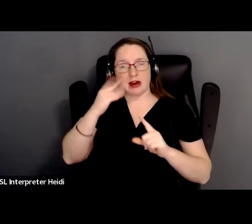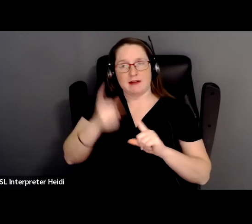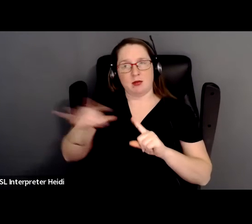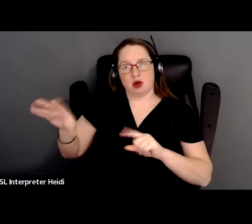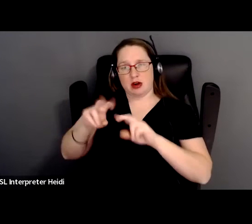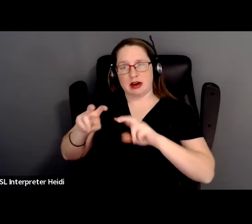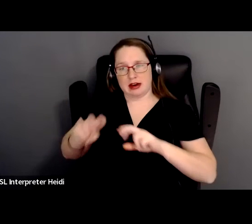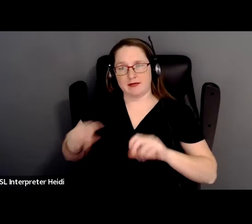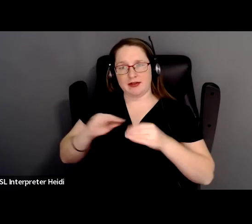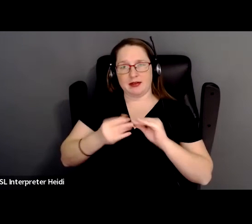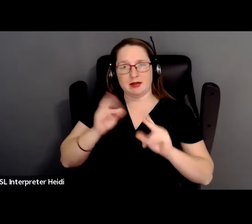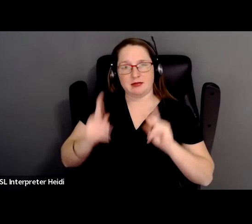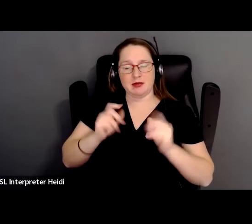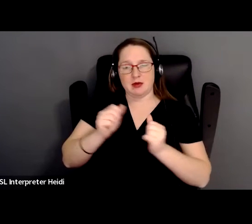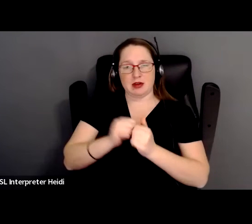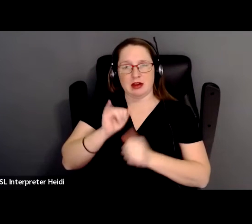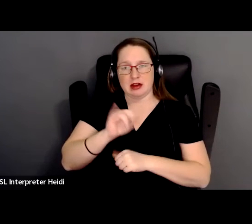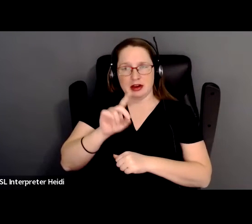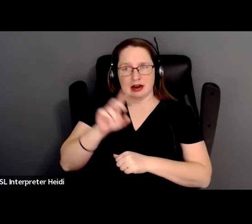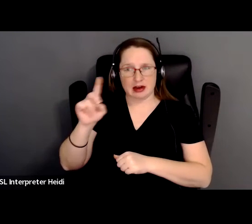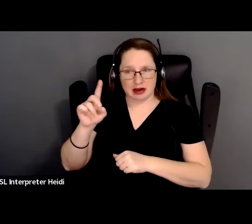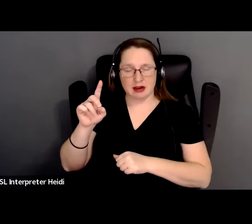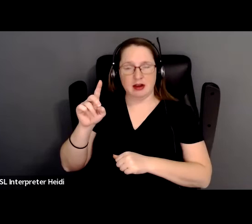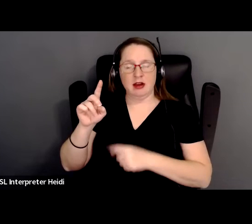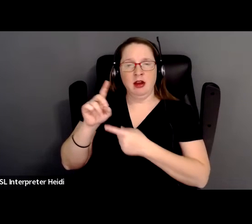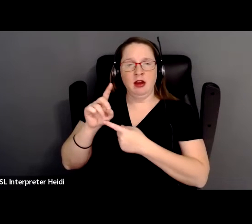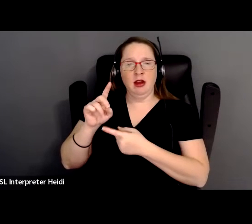that the number of people with intellectual and developmental disabilities in nursing